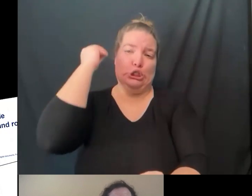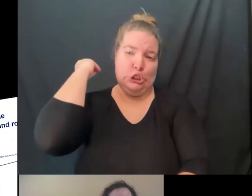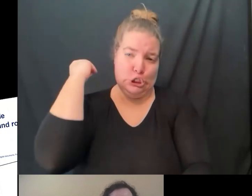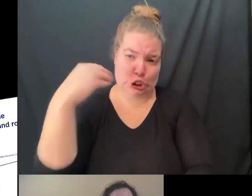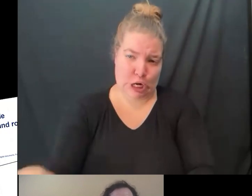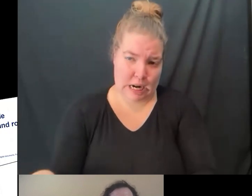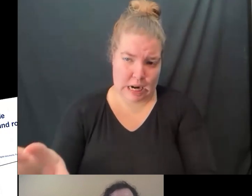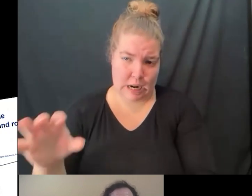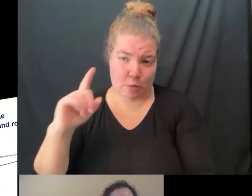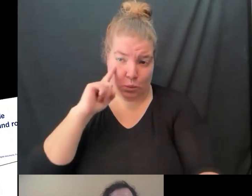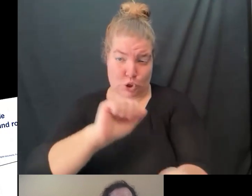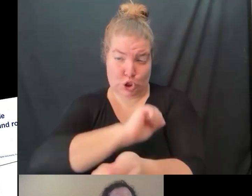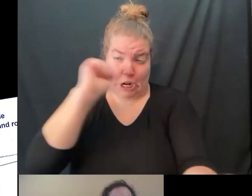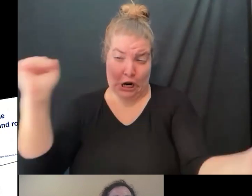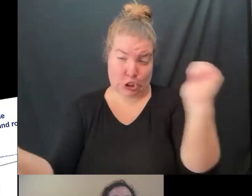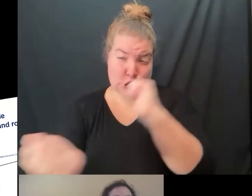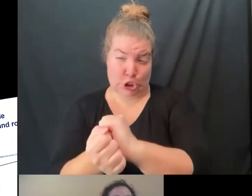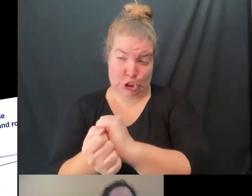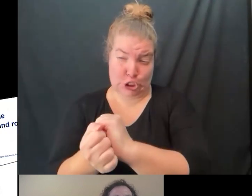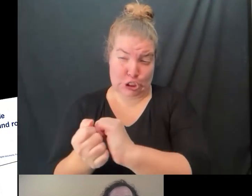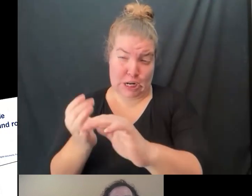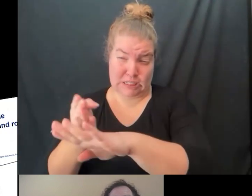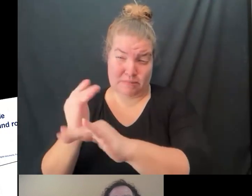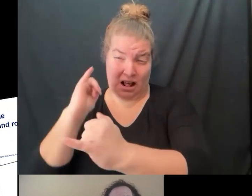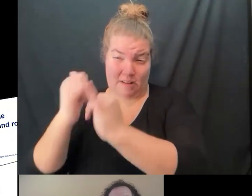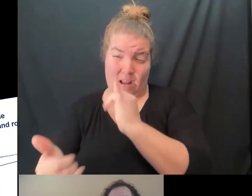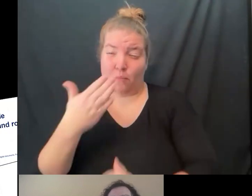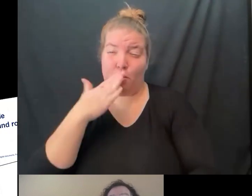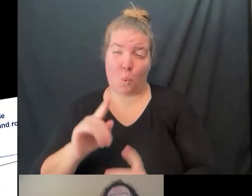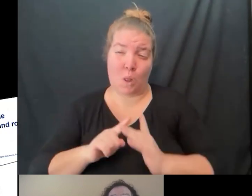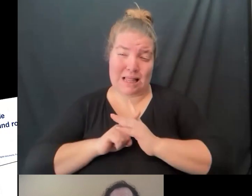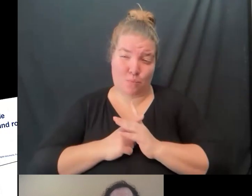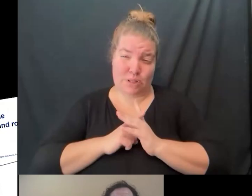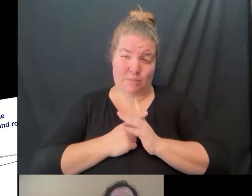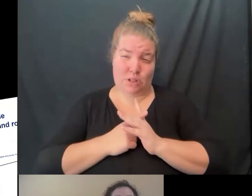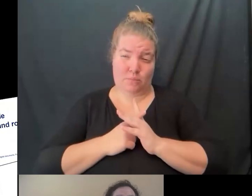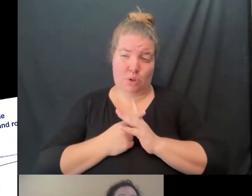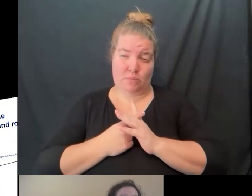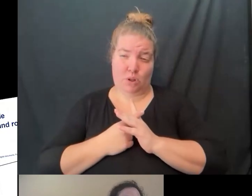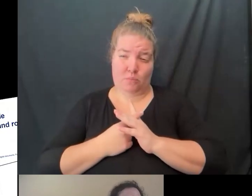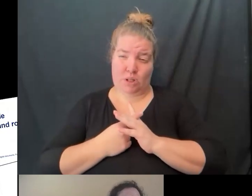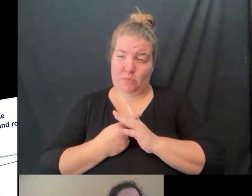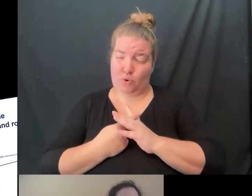and least effective thing than to see accessibility as the last step. Rather, we want you to do the opposite.